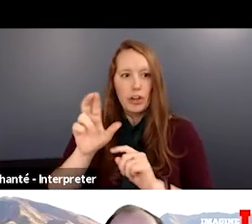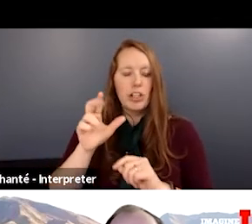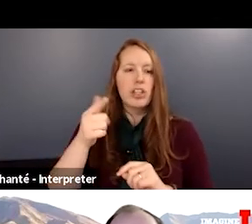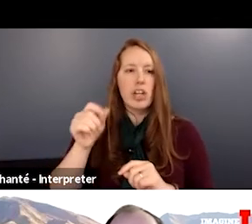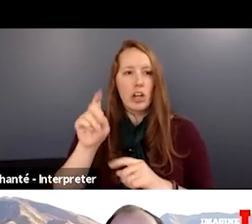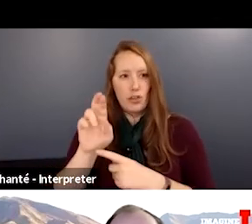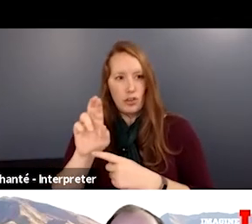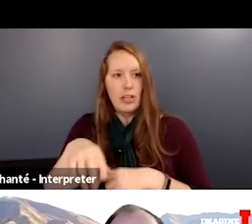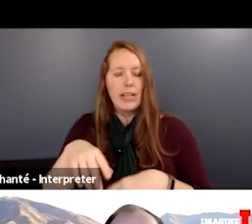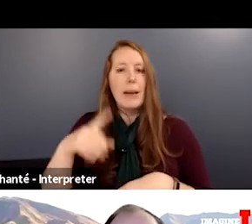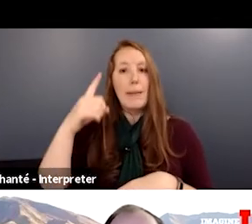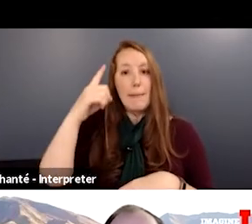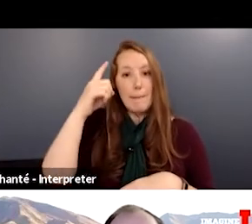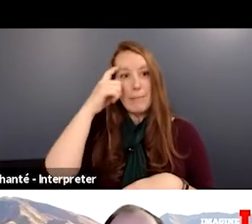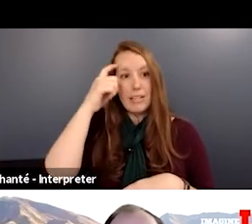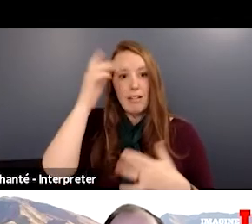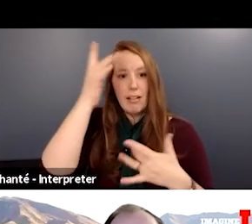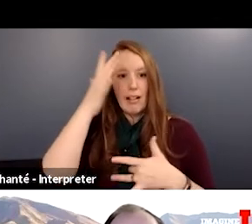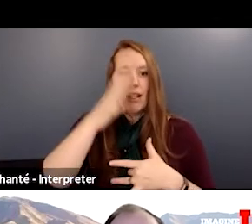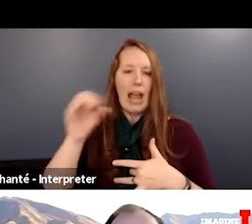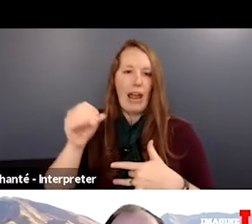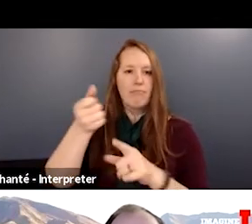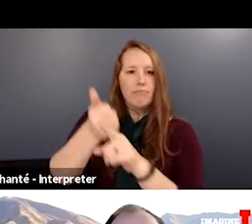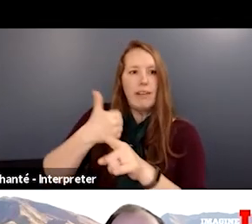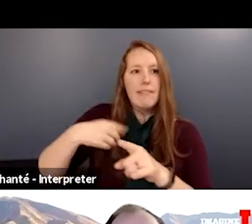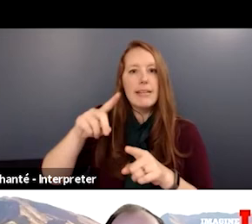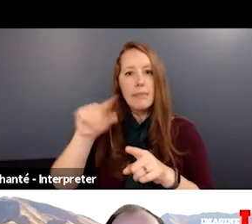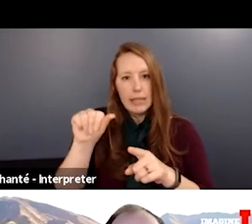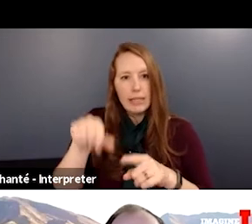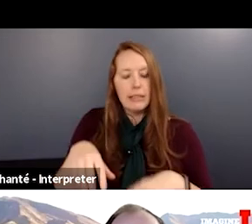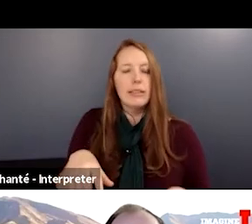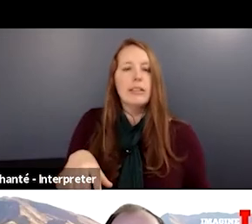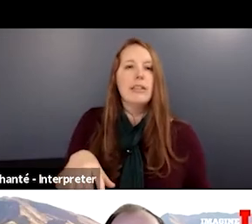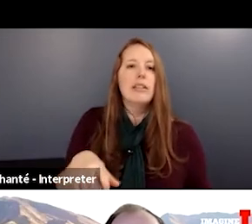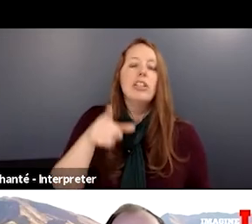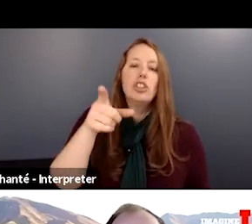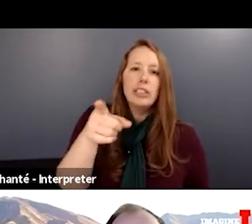She's published one book called Feeling Things in Public Places,